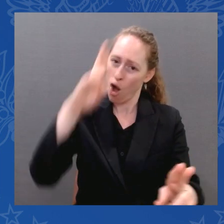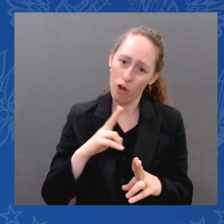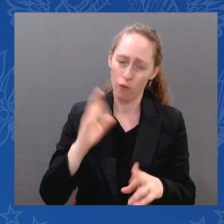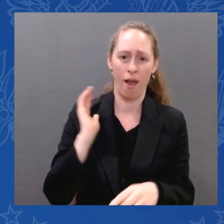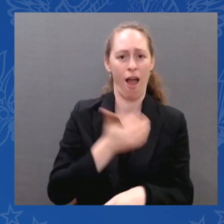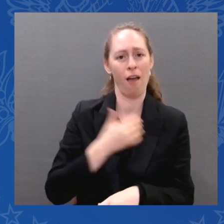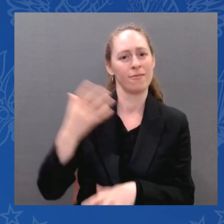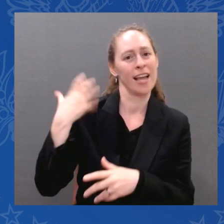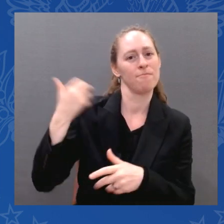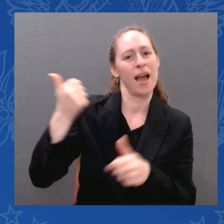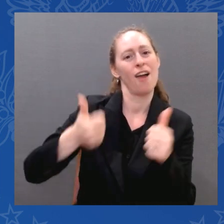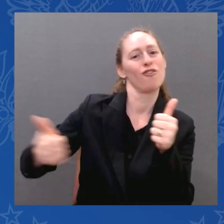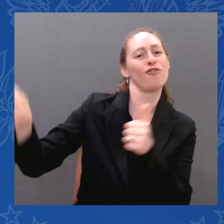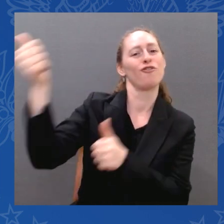President Joe Biden.